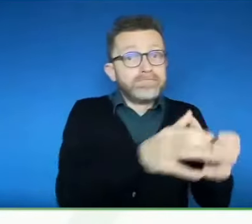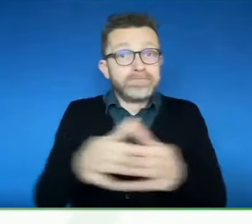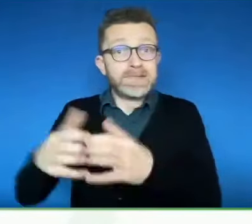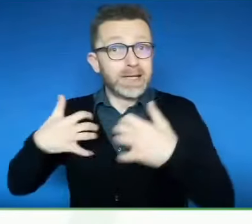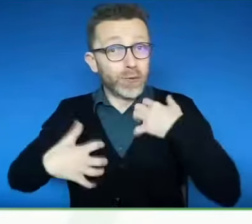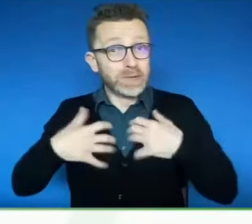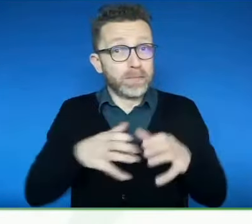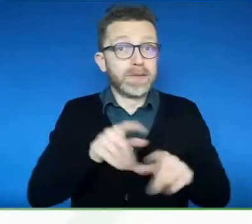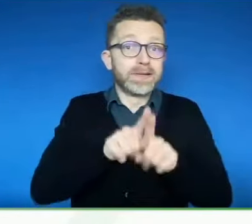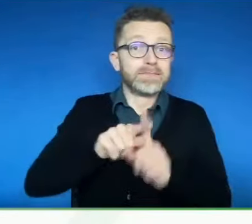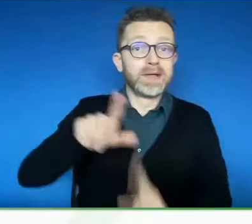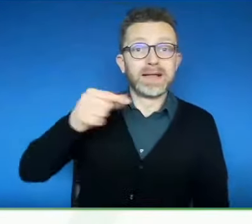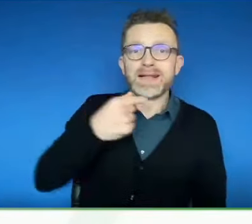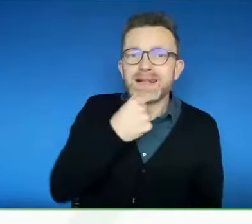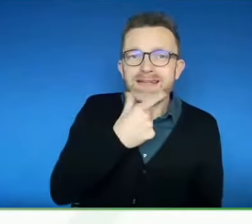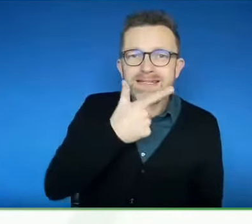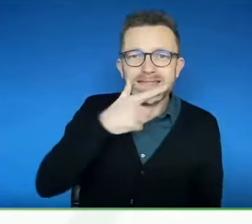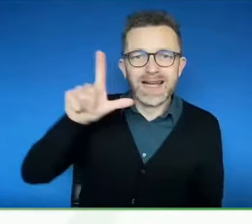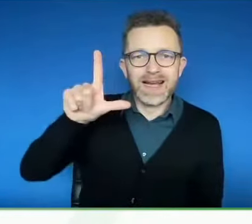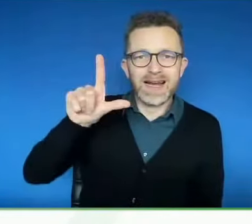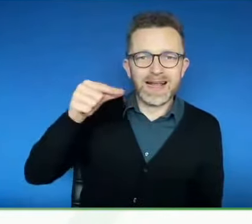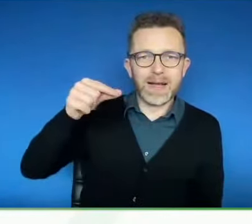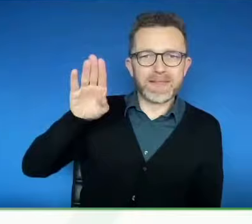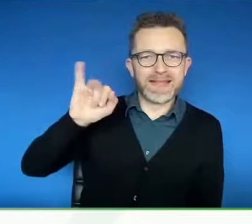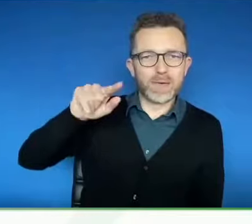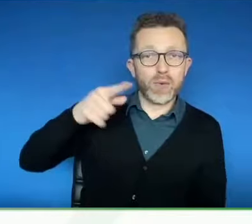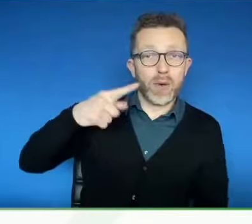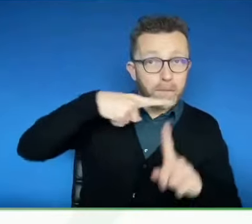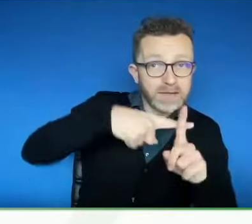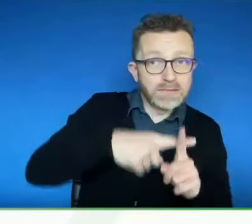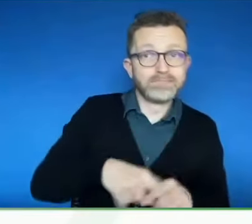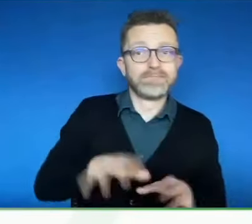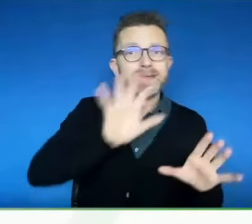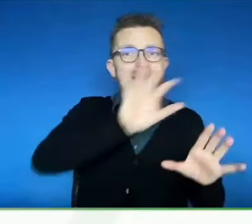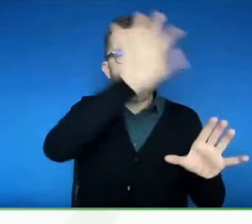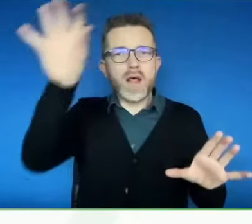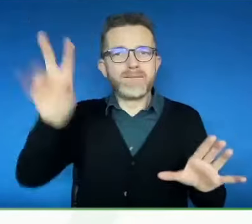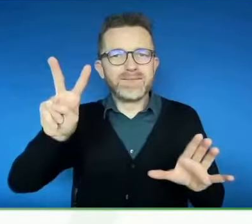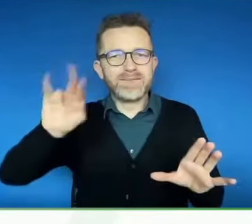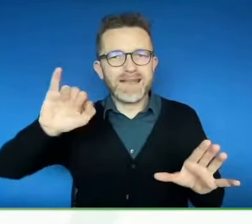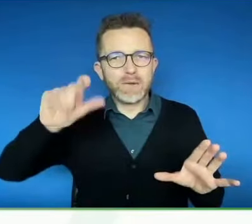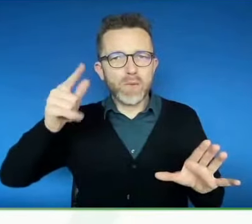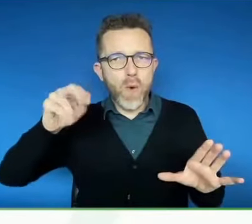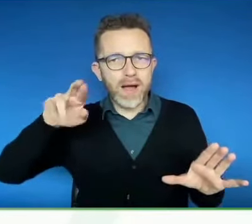I am very grateful for you to support me getting this job and help me realise this is something I'm allowed to fight for.